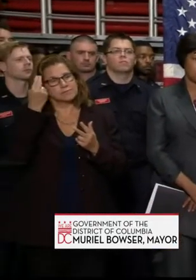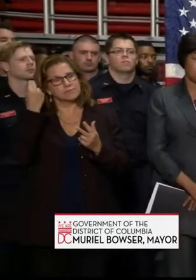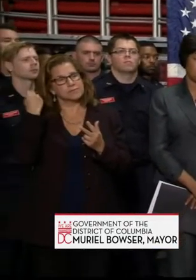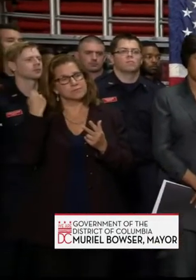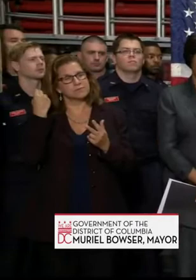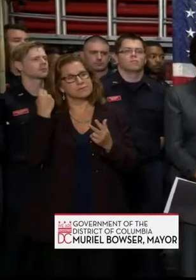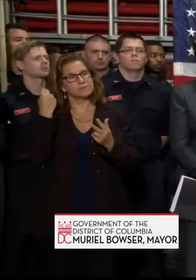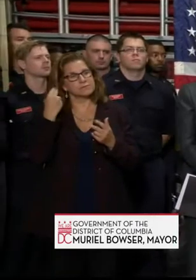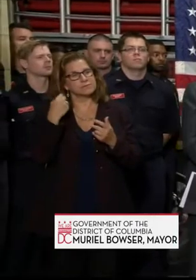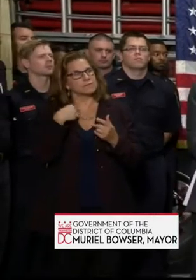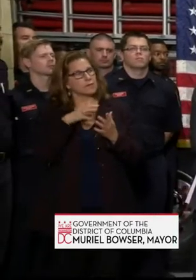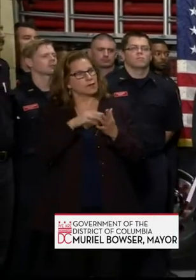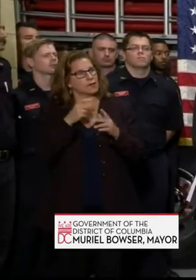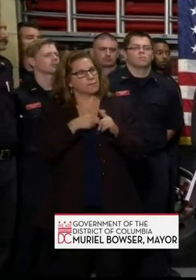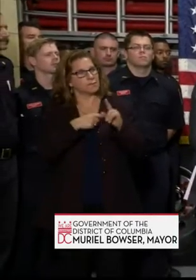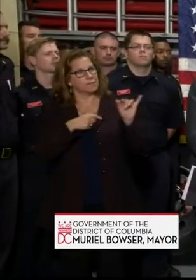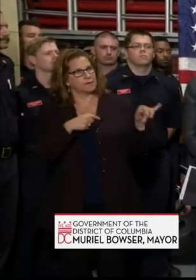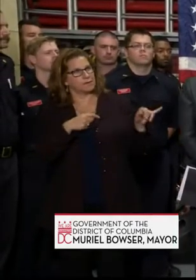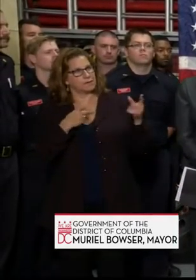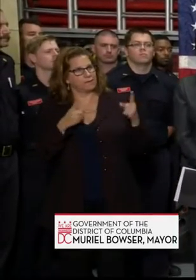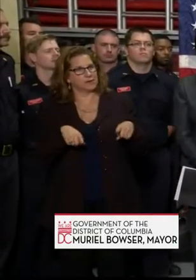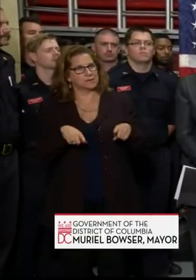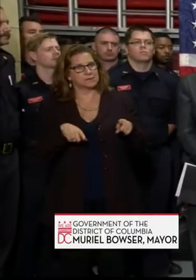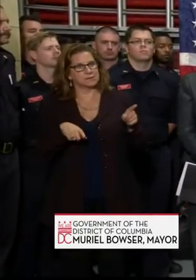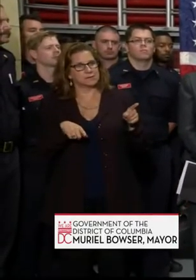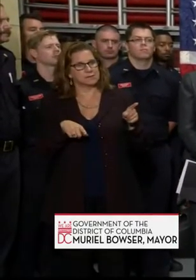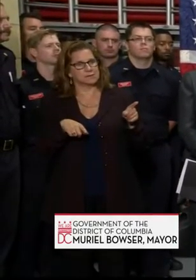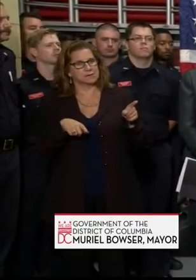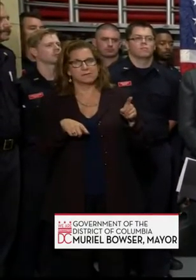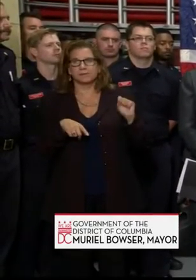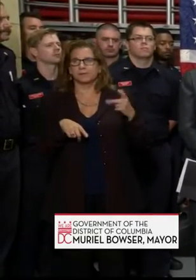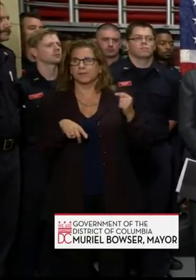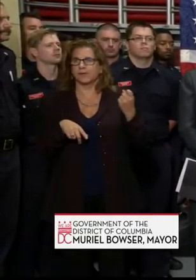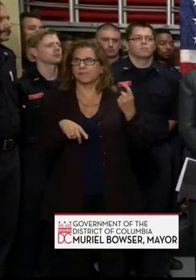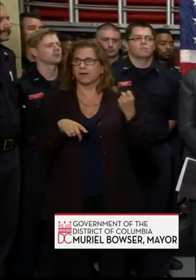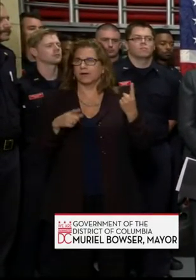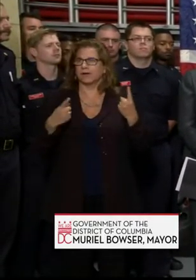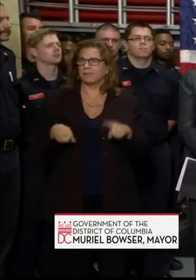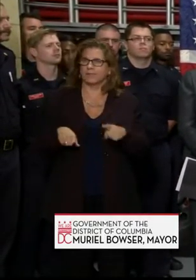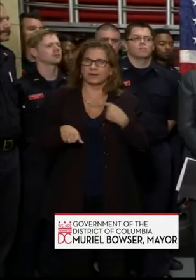INCIDENTS ON SEPTEMBER 11TH AND TO RECOMMIT TO DOING EVEN BETTER